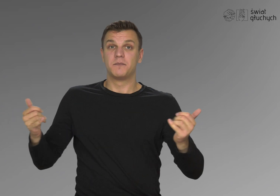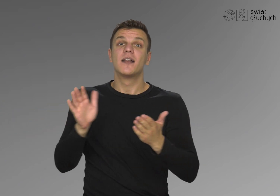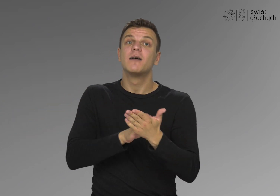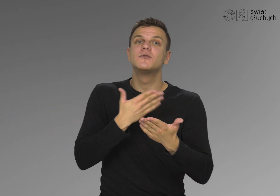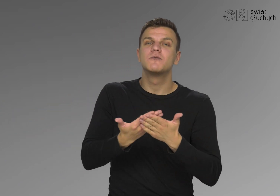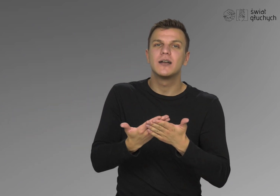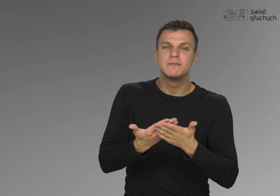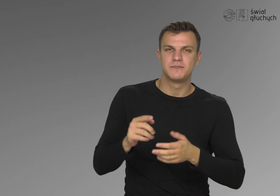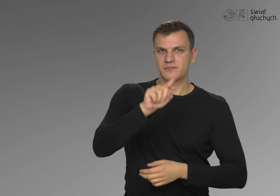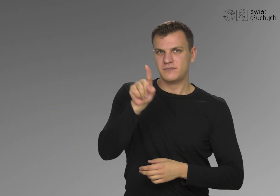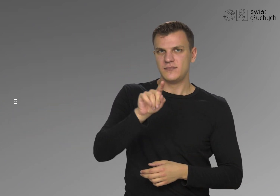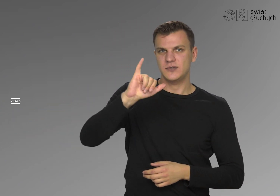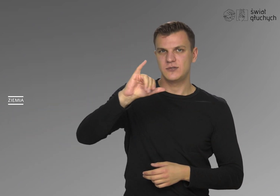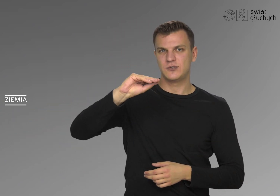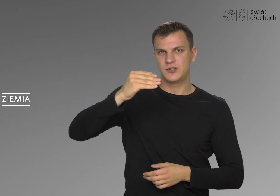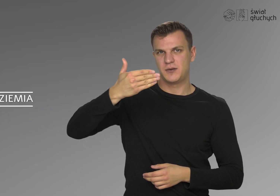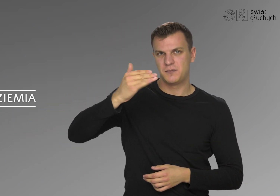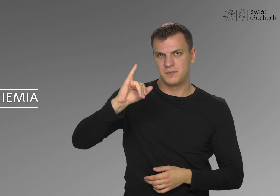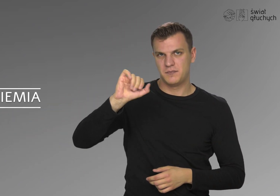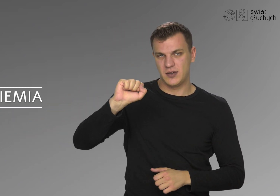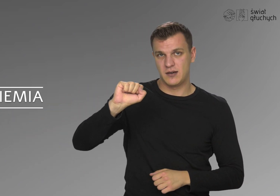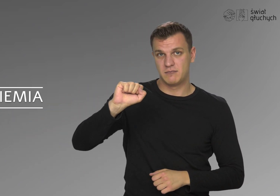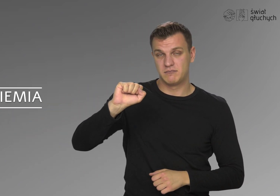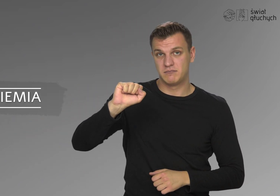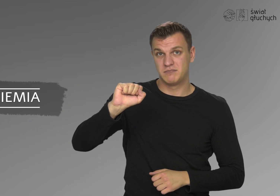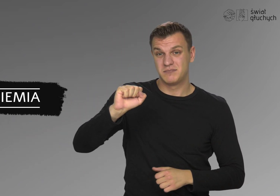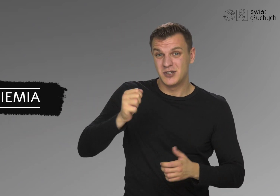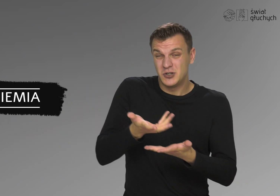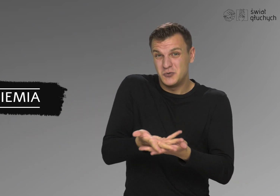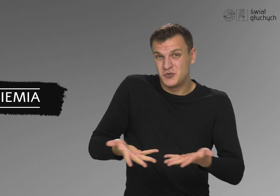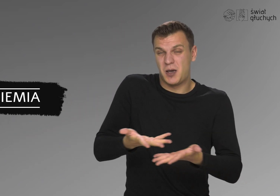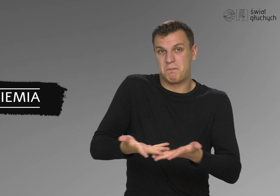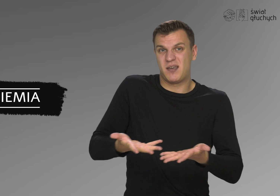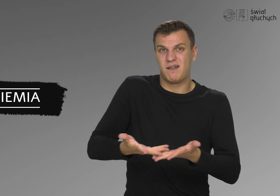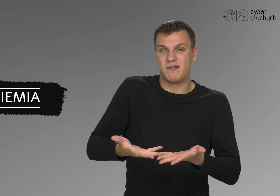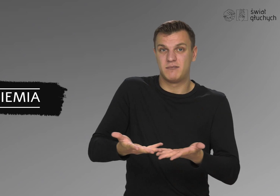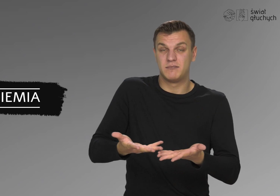For example, EARTH. EARTH, plain and simple!